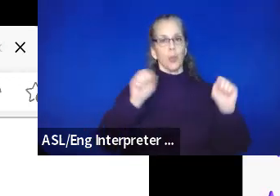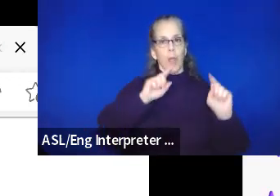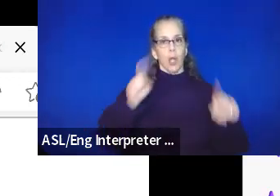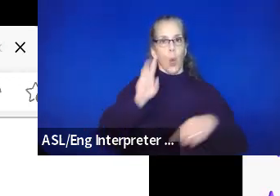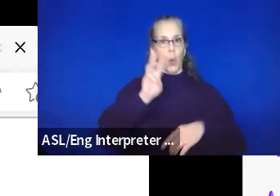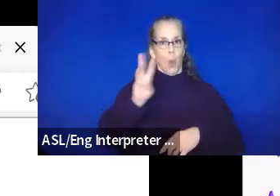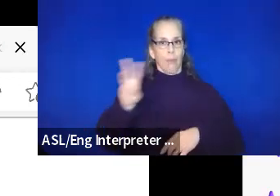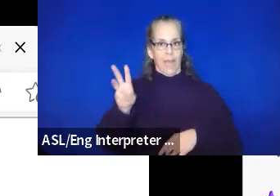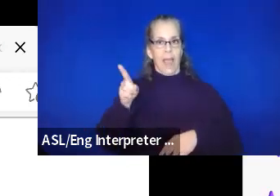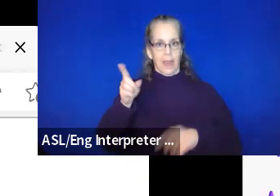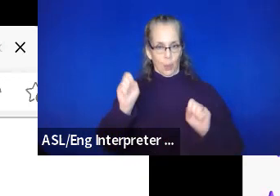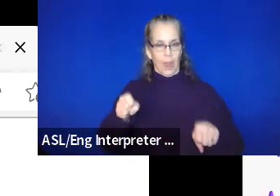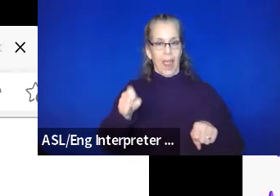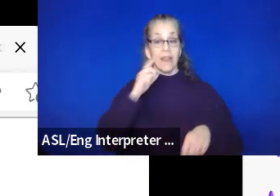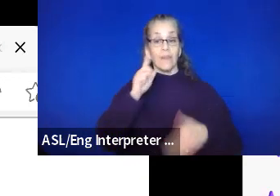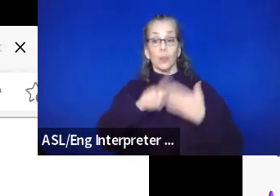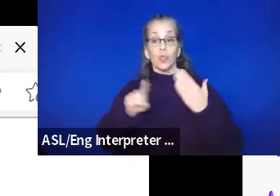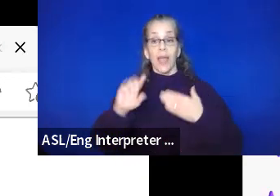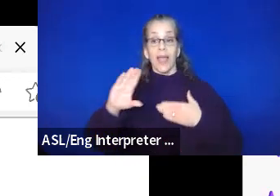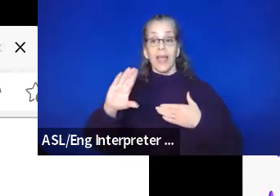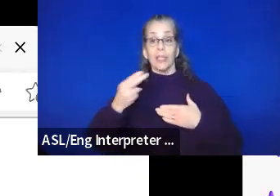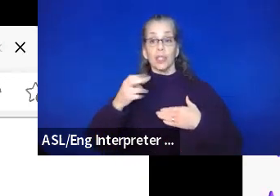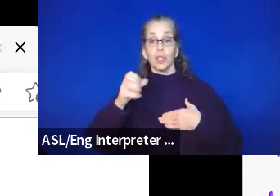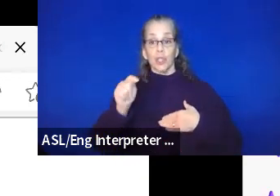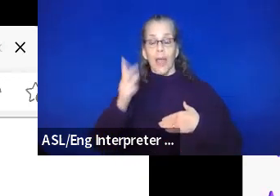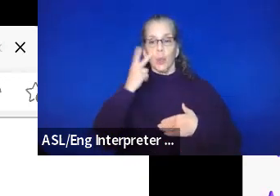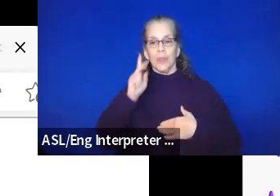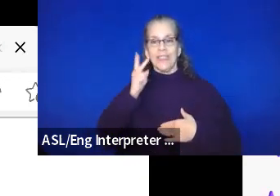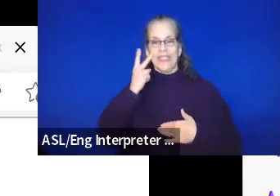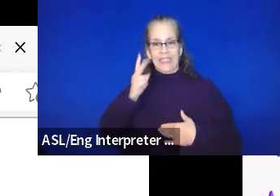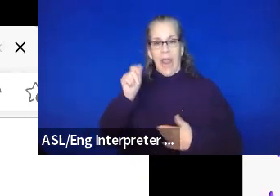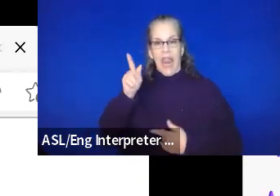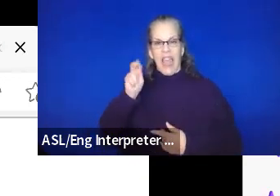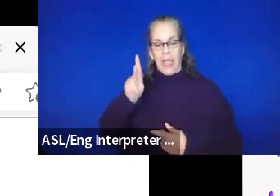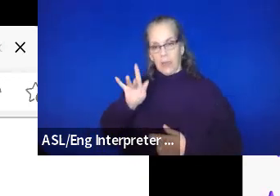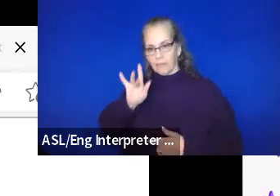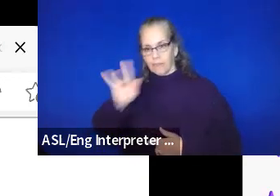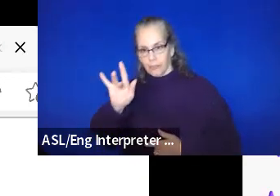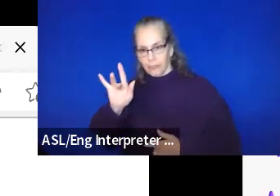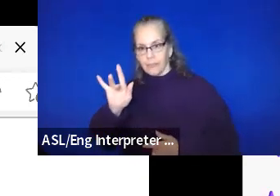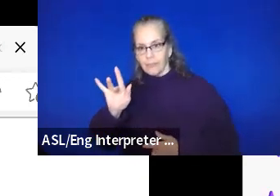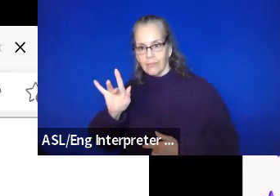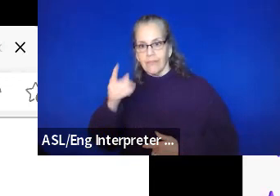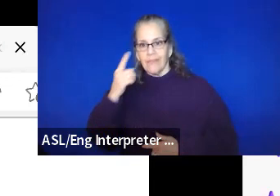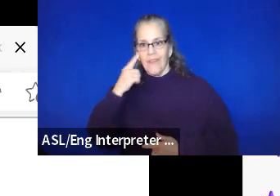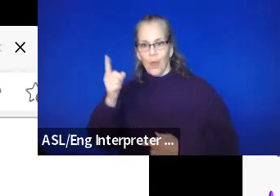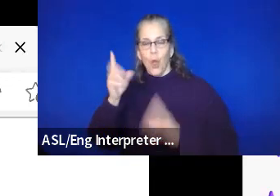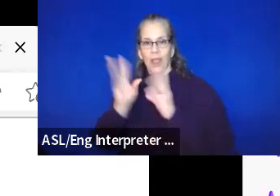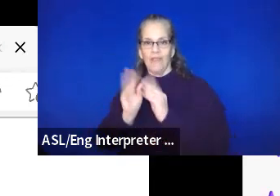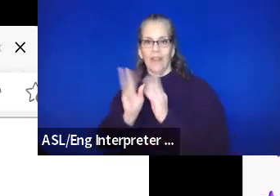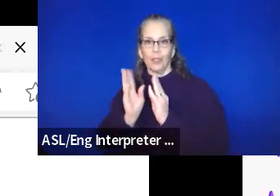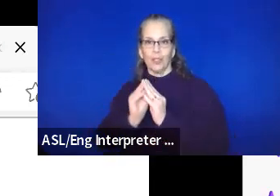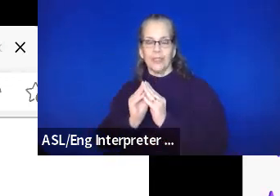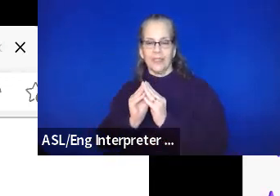And if you check the chat, you should find a link to to our website and the convention.